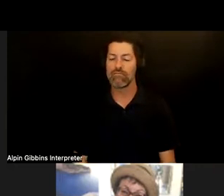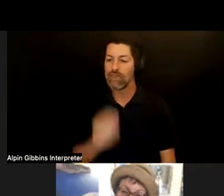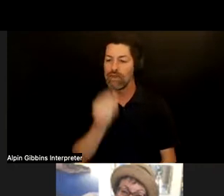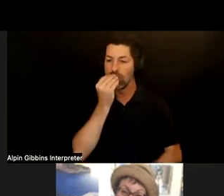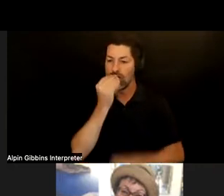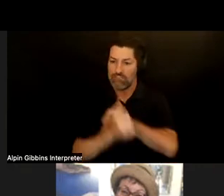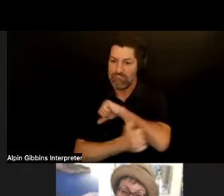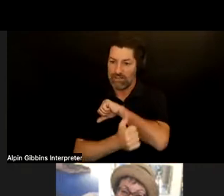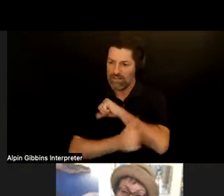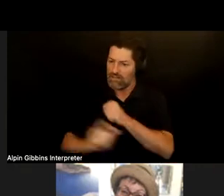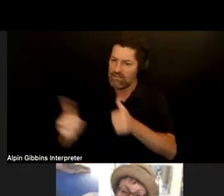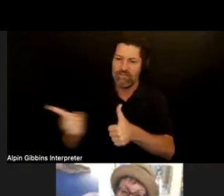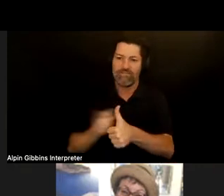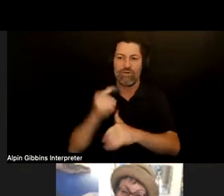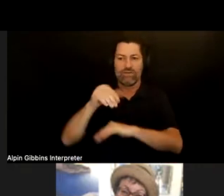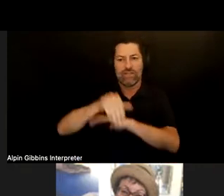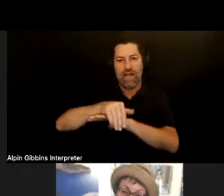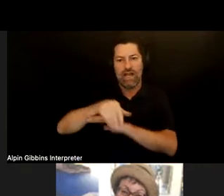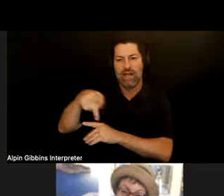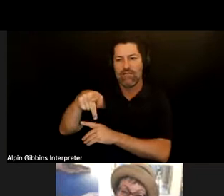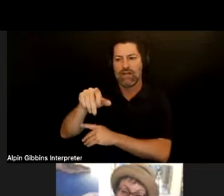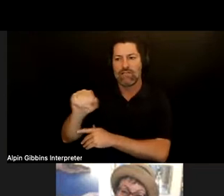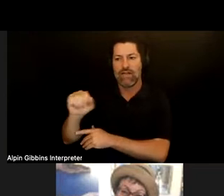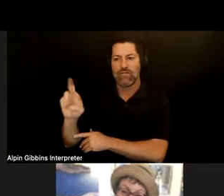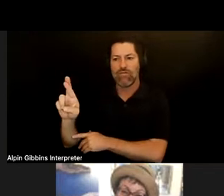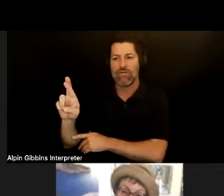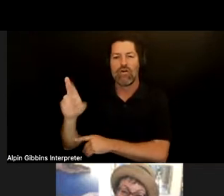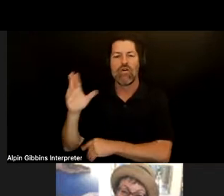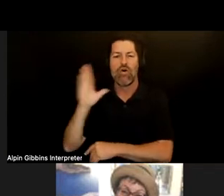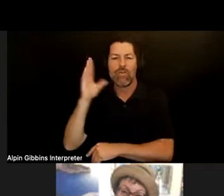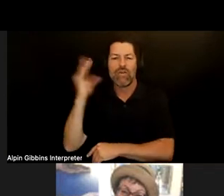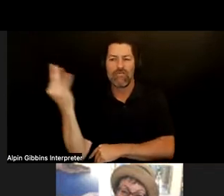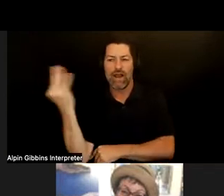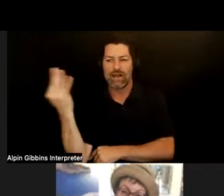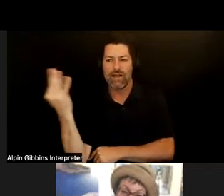sign of Passover, which this year is on Friday night, and we eat mopside.